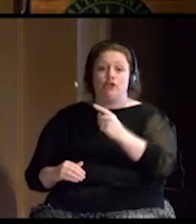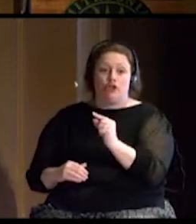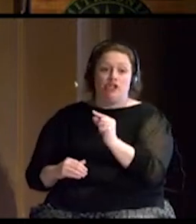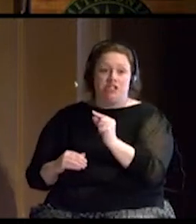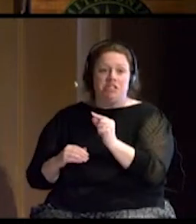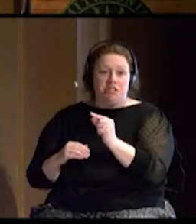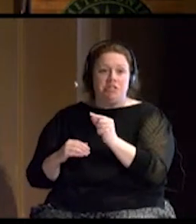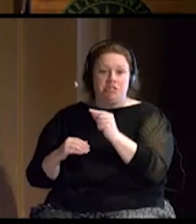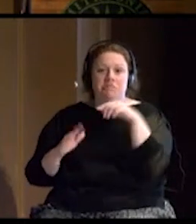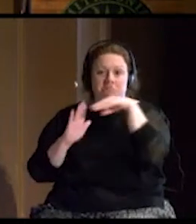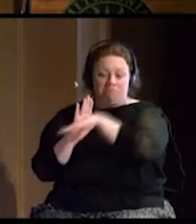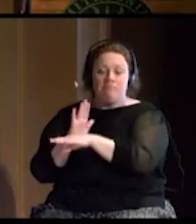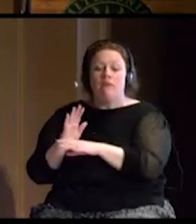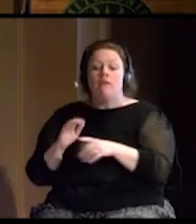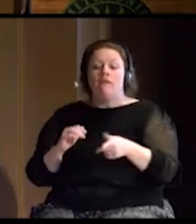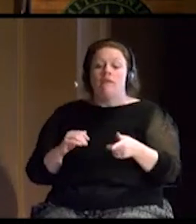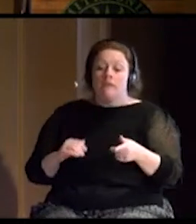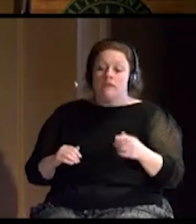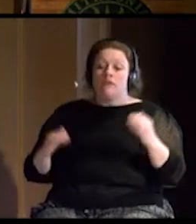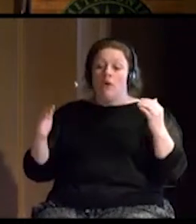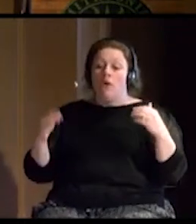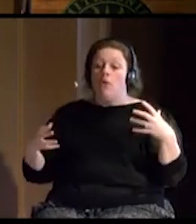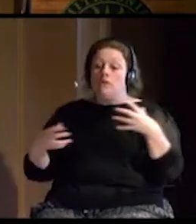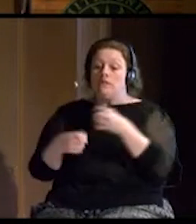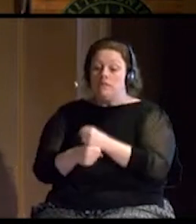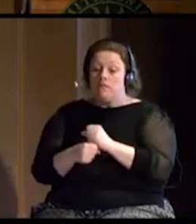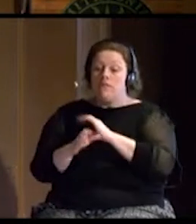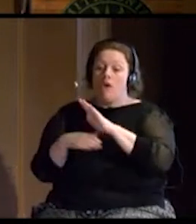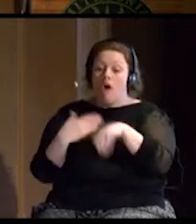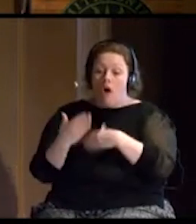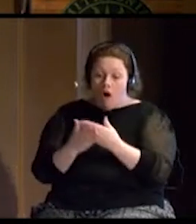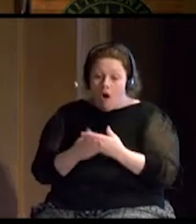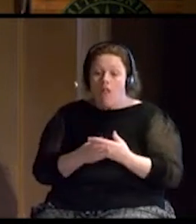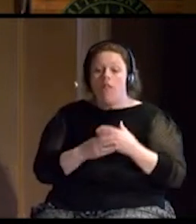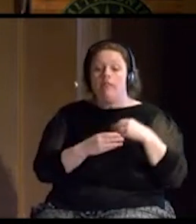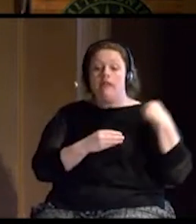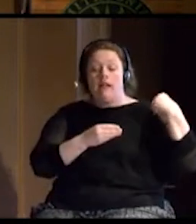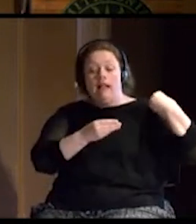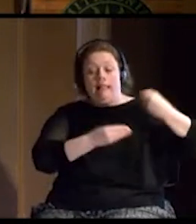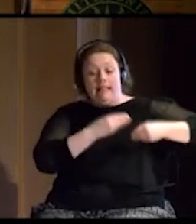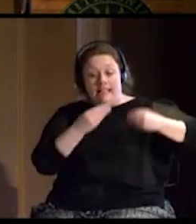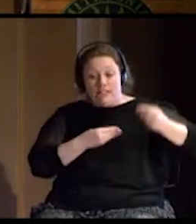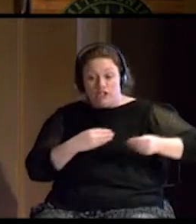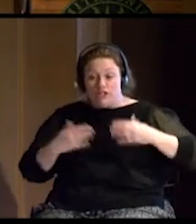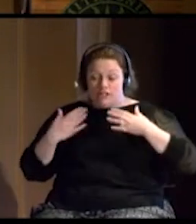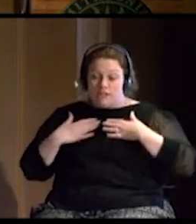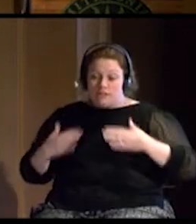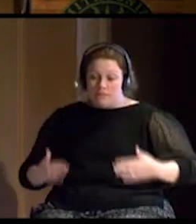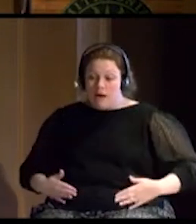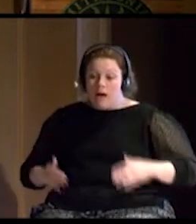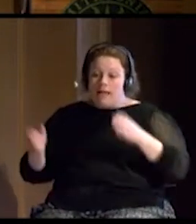So in summary for Carangaria, all major lineages and body plans originated in an early burst